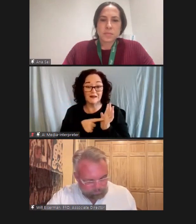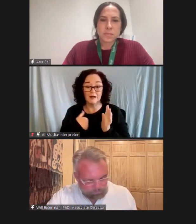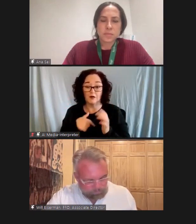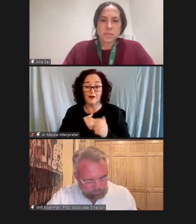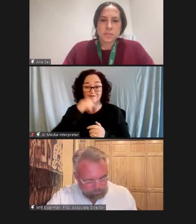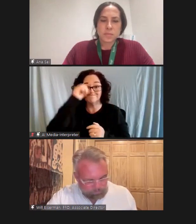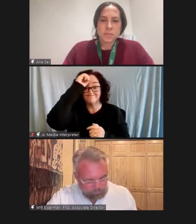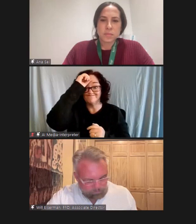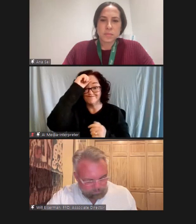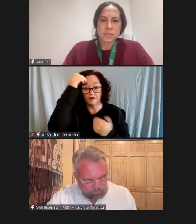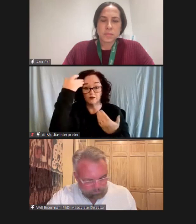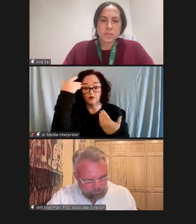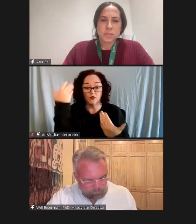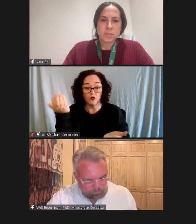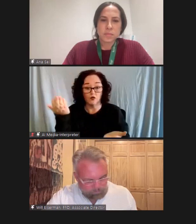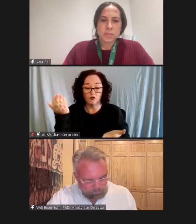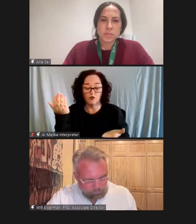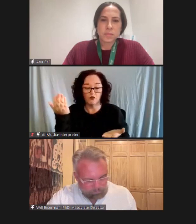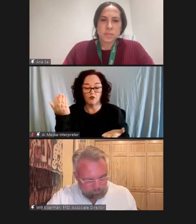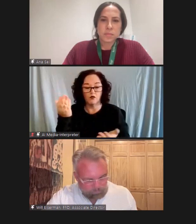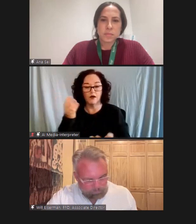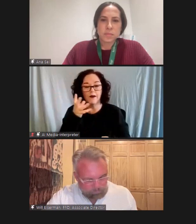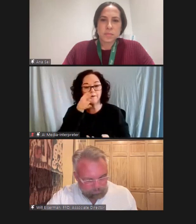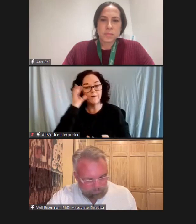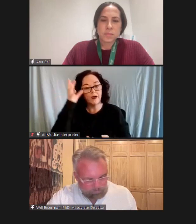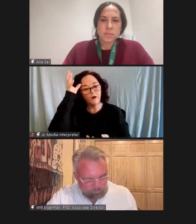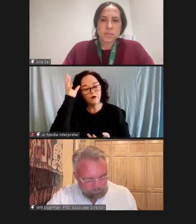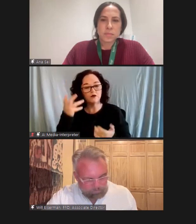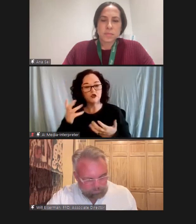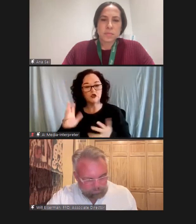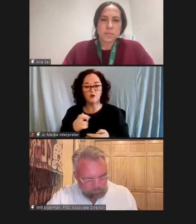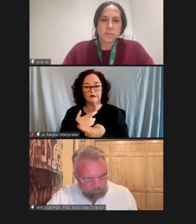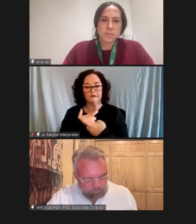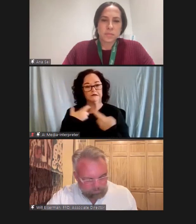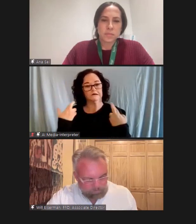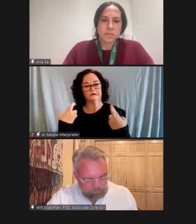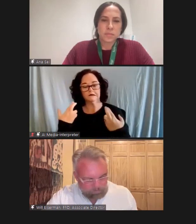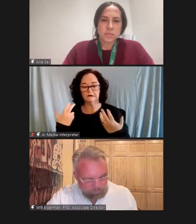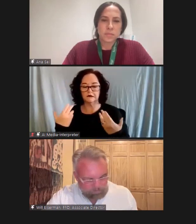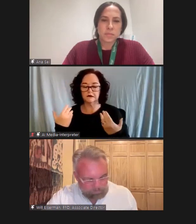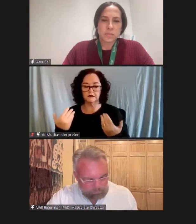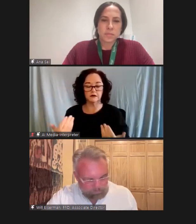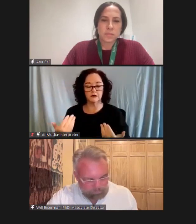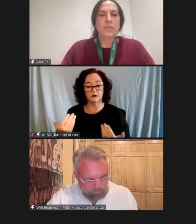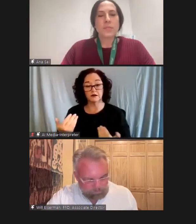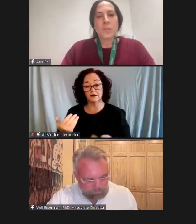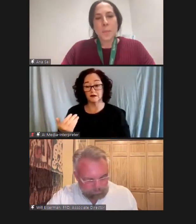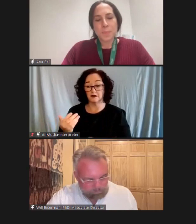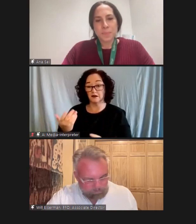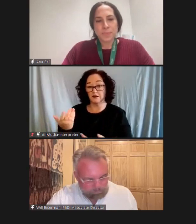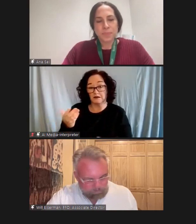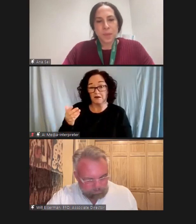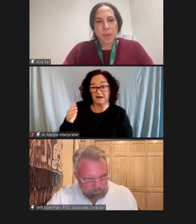parents don't want to take the chance of